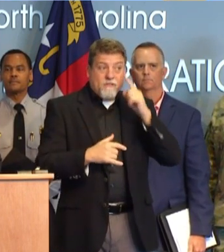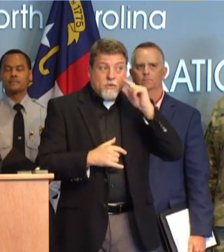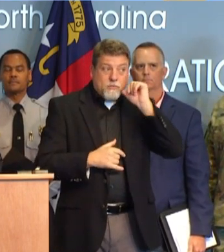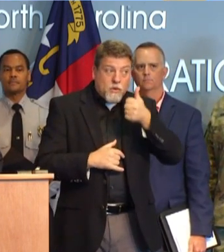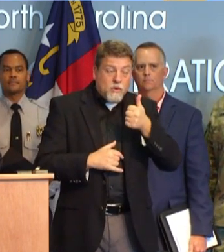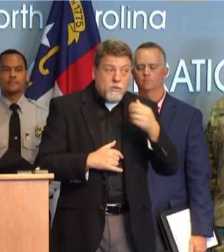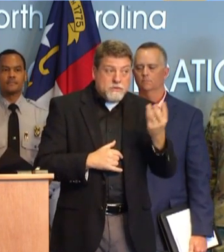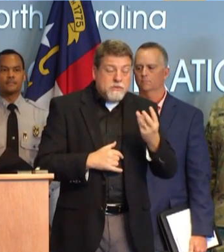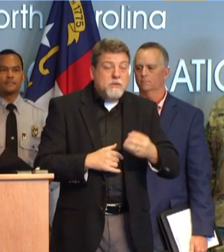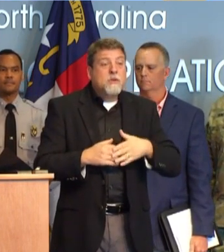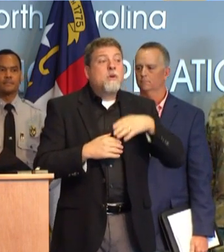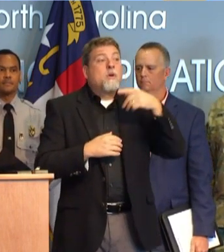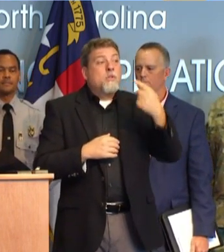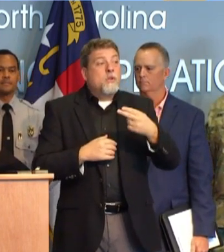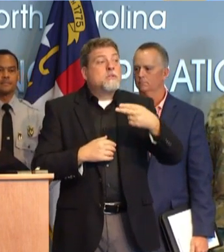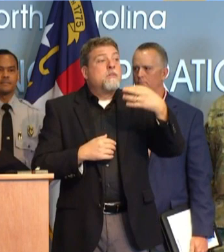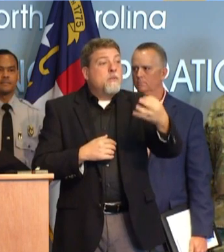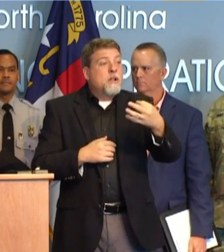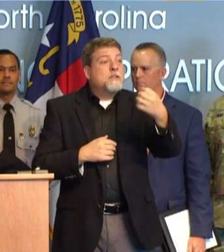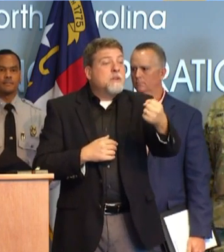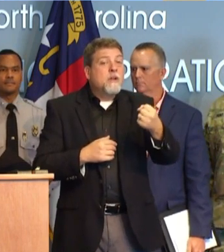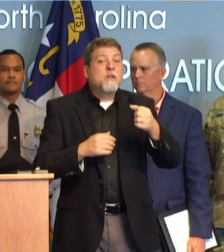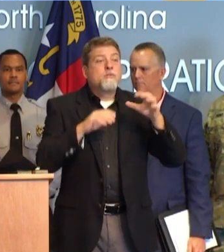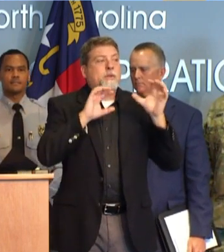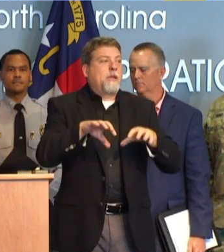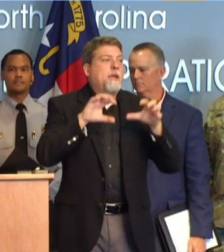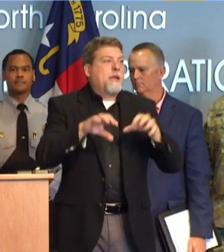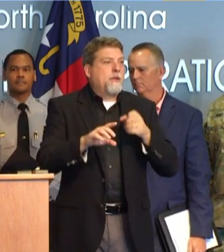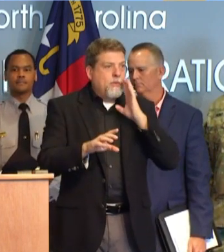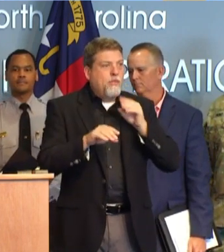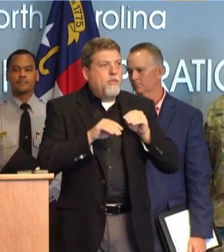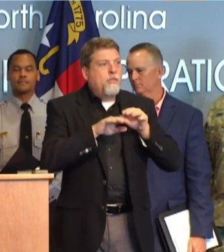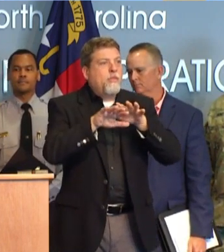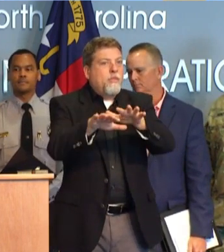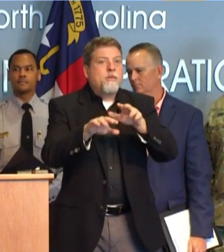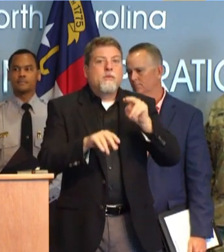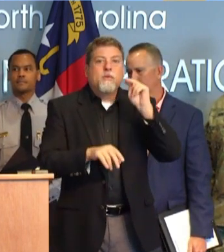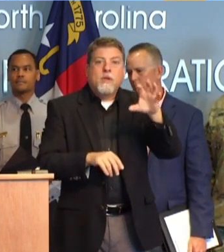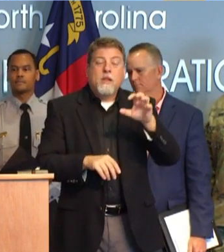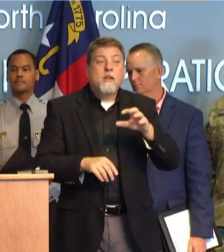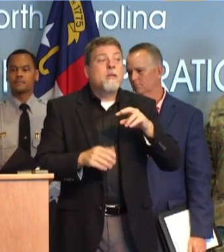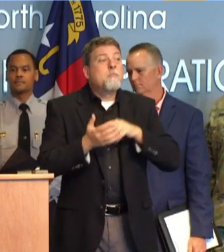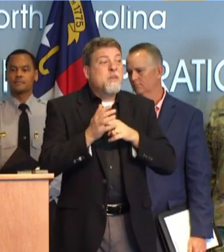MORE RAIN FOR THE FORECAST THURSDAY AND FRIDAY COULD ALSO CAUSE SOME RIVERS TO FLOOD IN